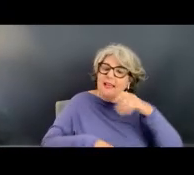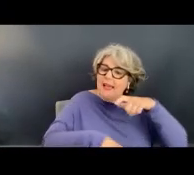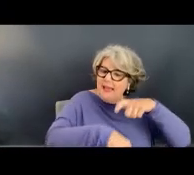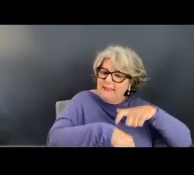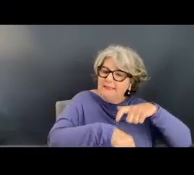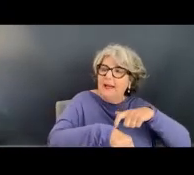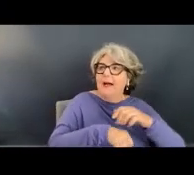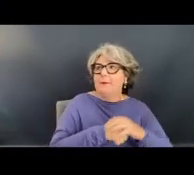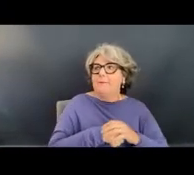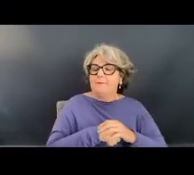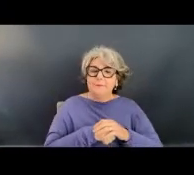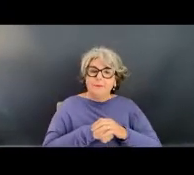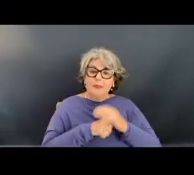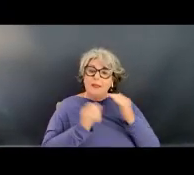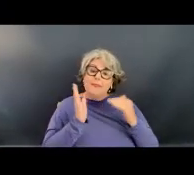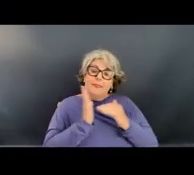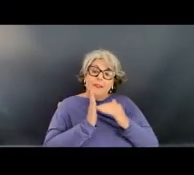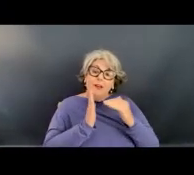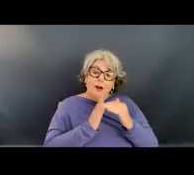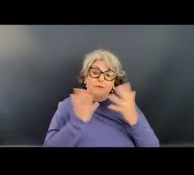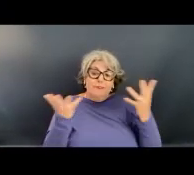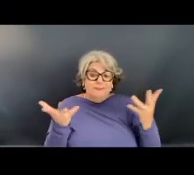And that often equates to money, right?